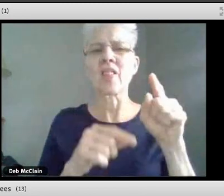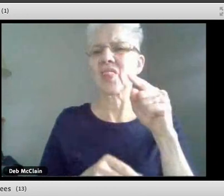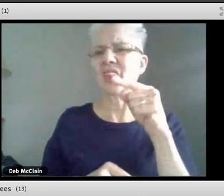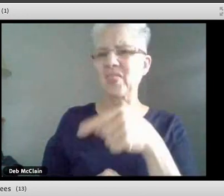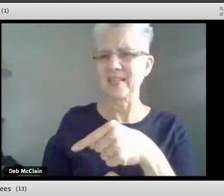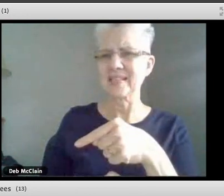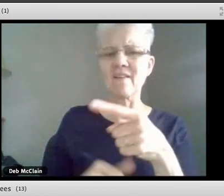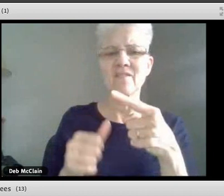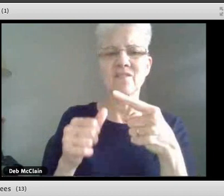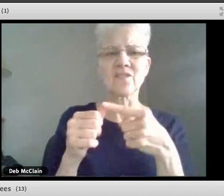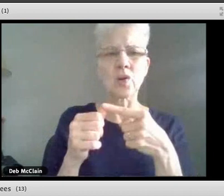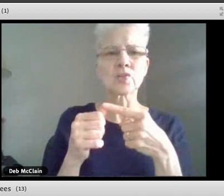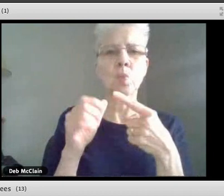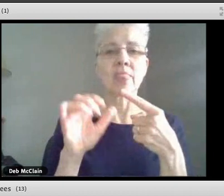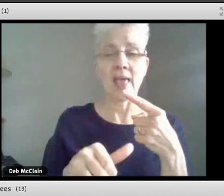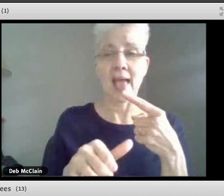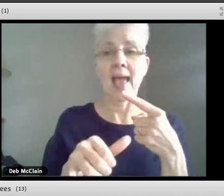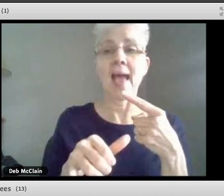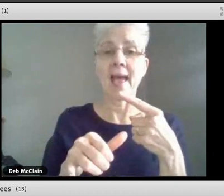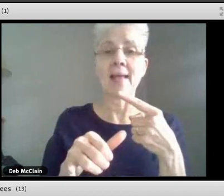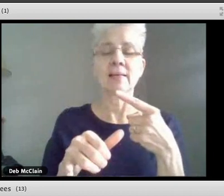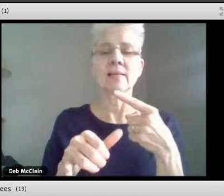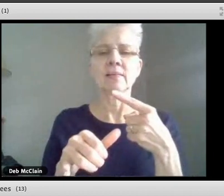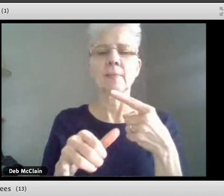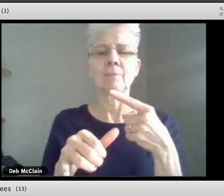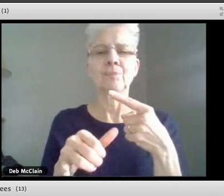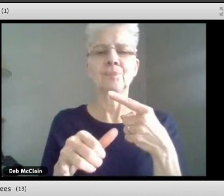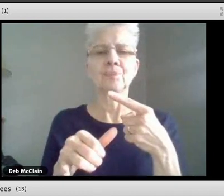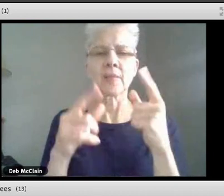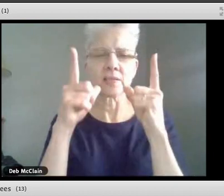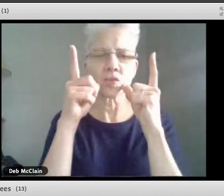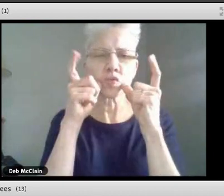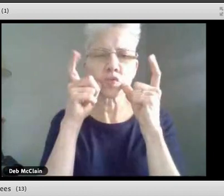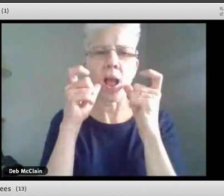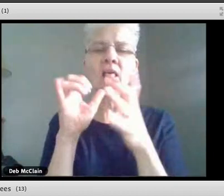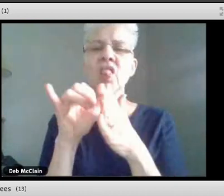I mean, the second one, Yvette's Bridal Shop. This is just like an eighth of the page,